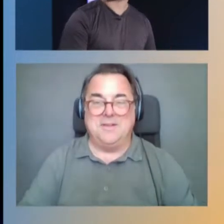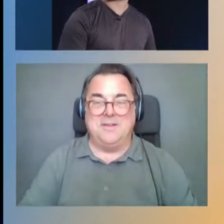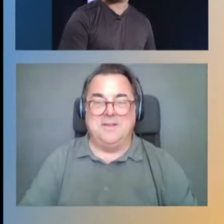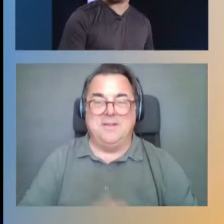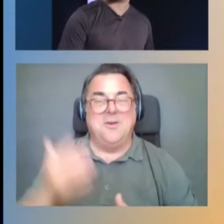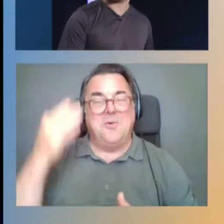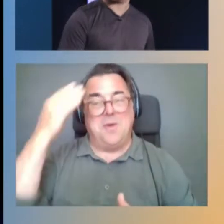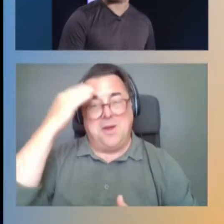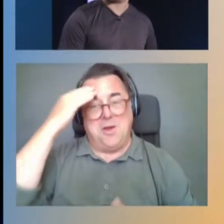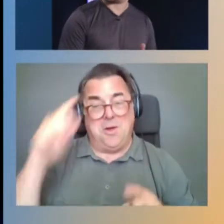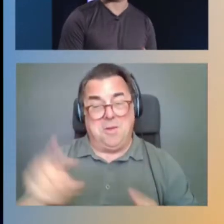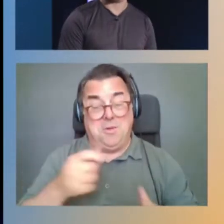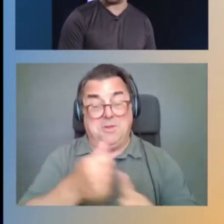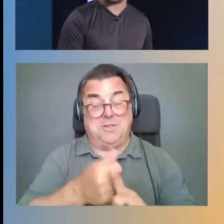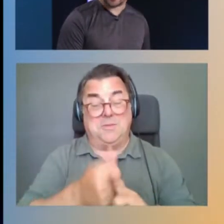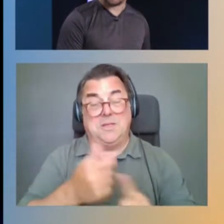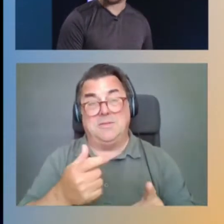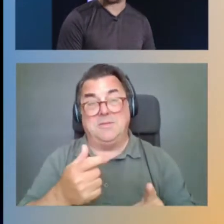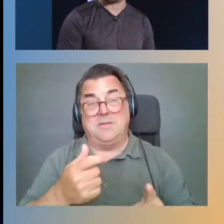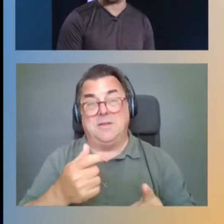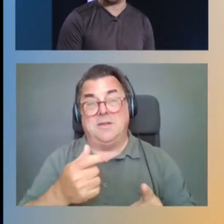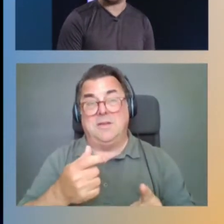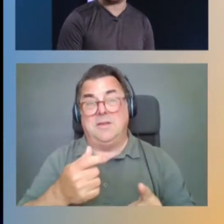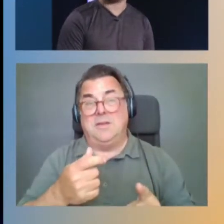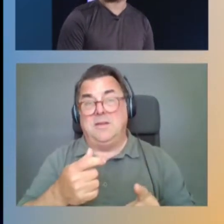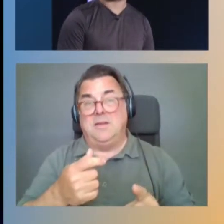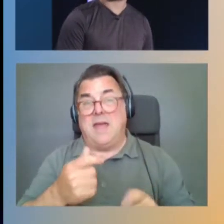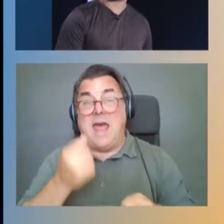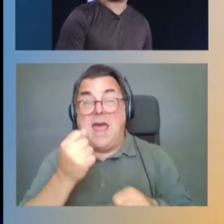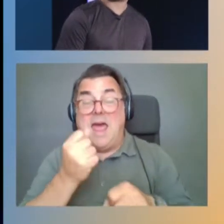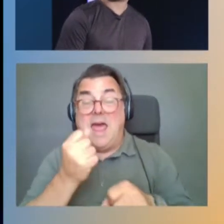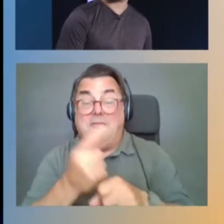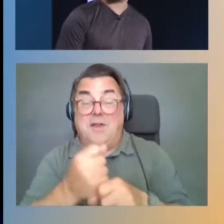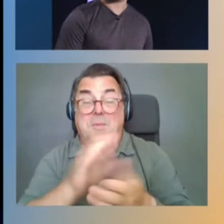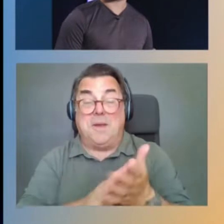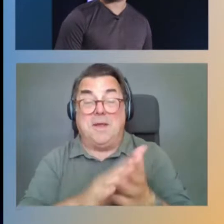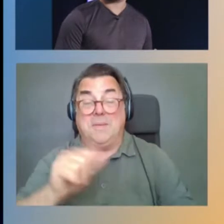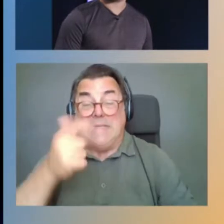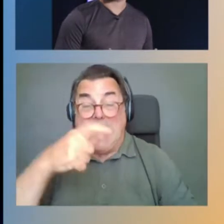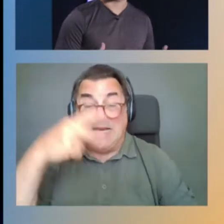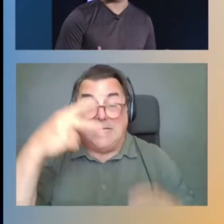aren't becoming 10 X faster every single year. And that means machine learning is becoming more complex.